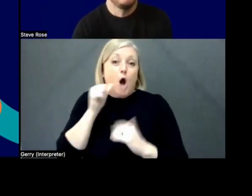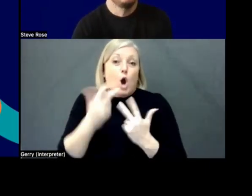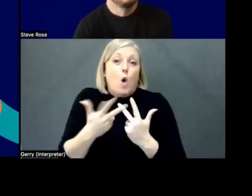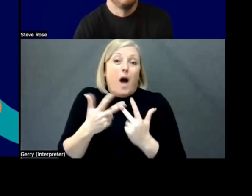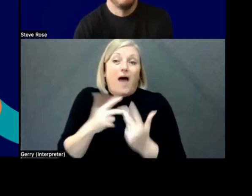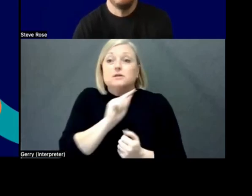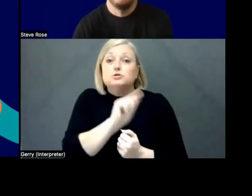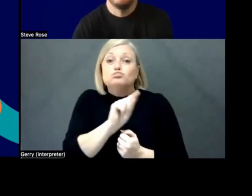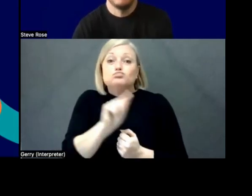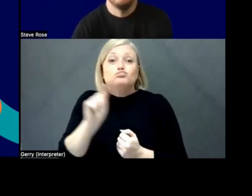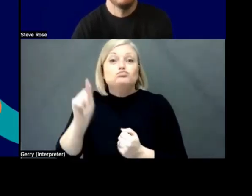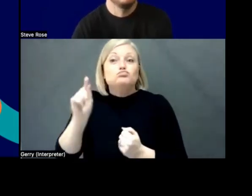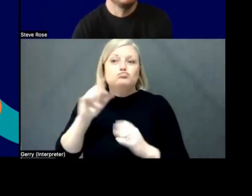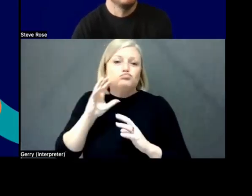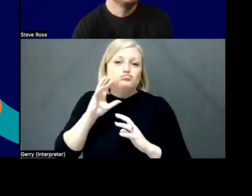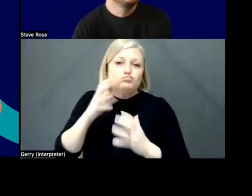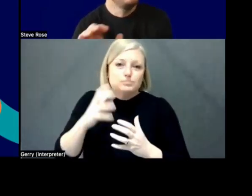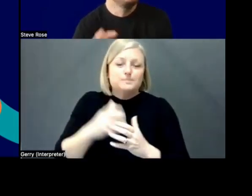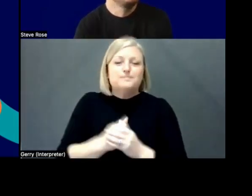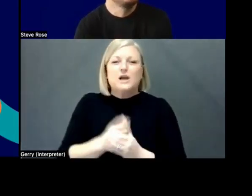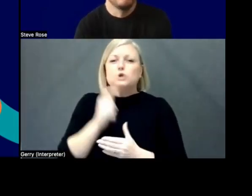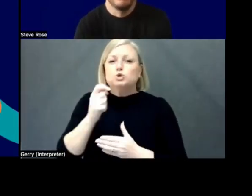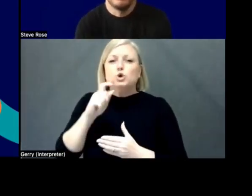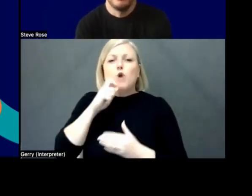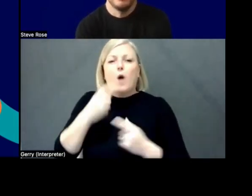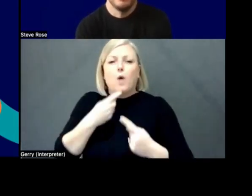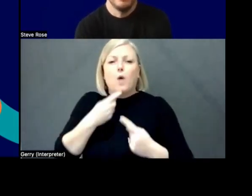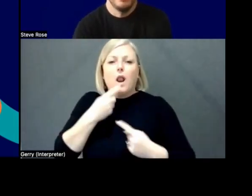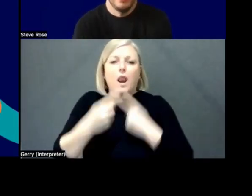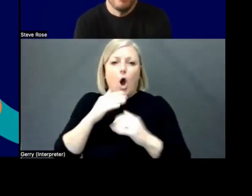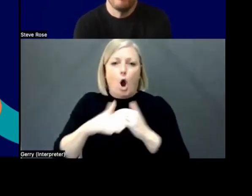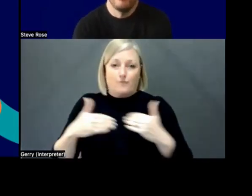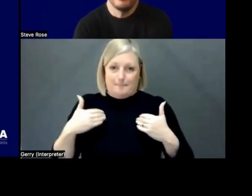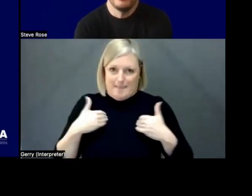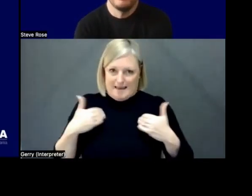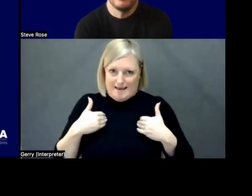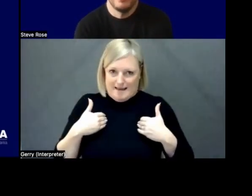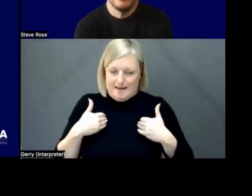I will introduce myself in just a second but I will just talk a little bit about what we are going to talk about today